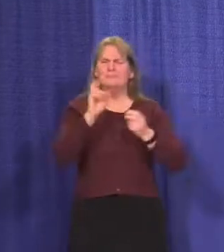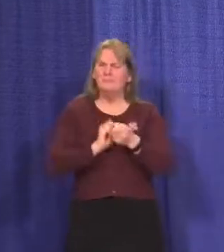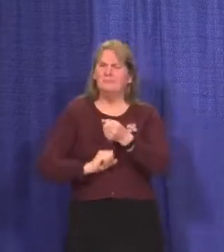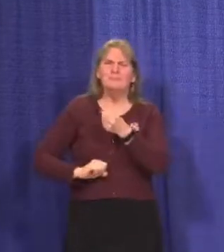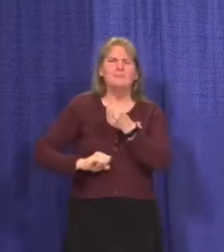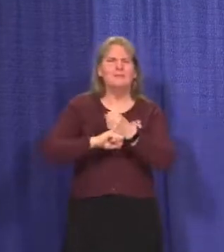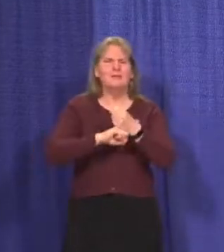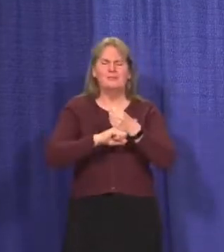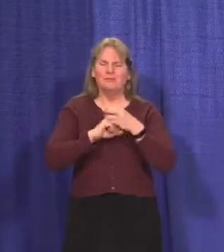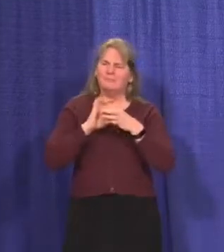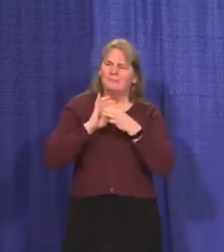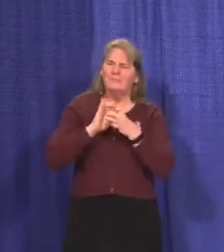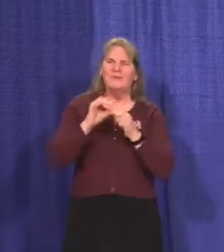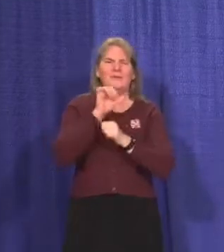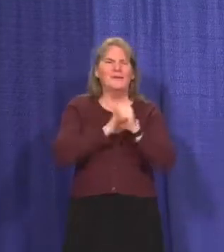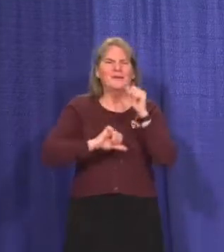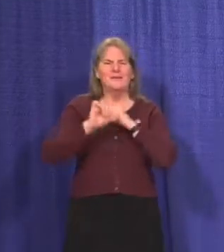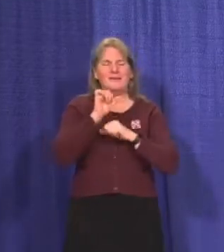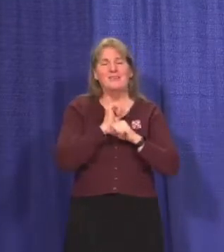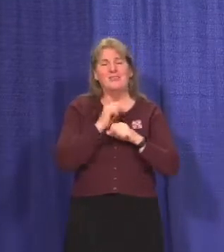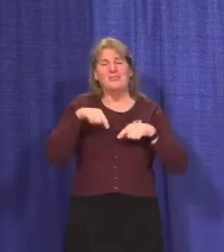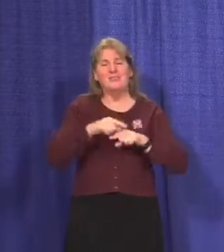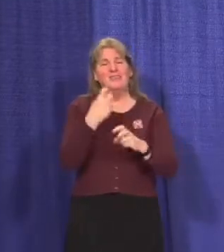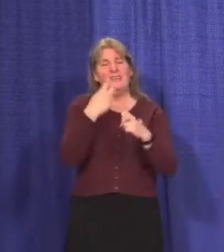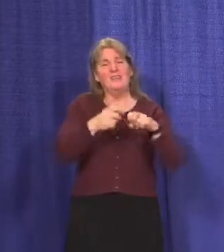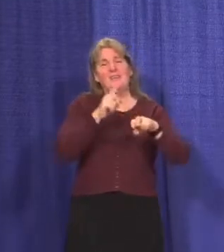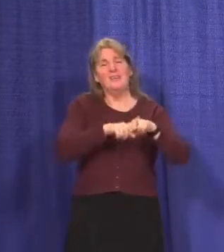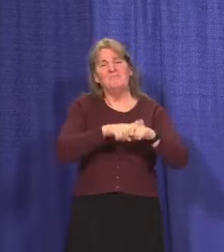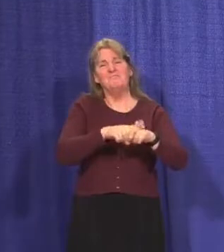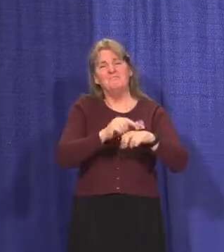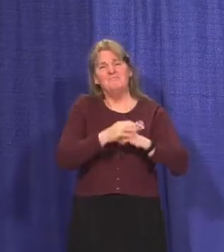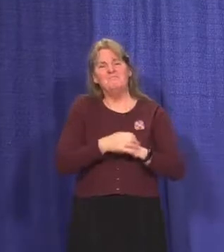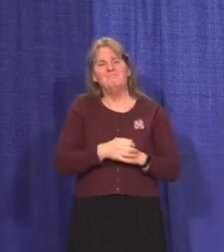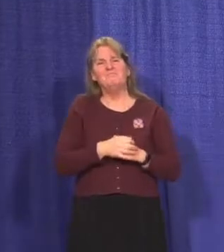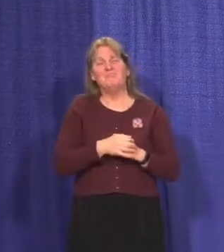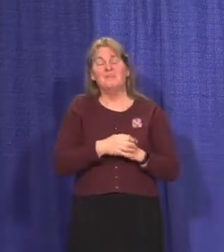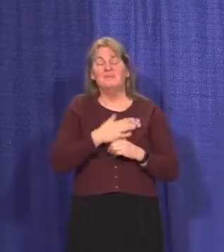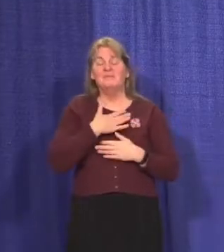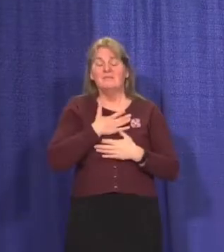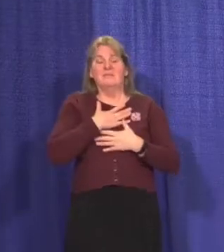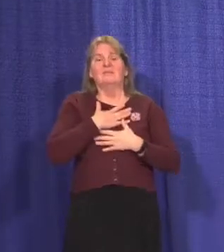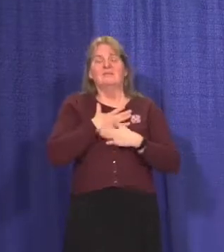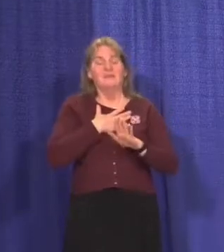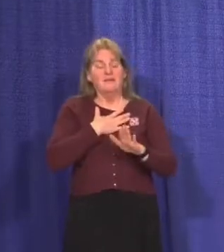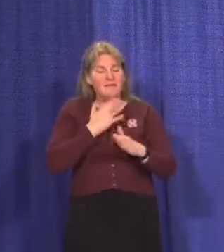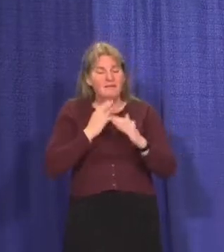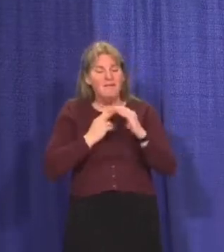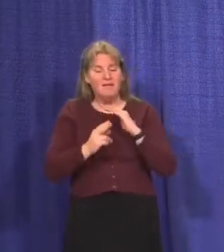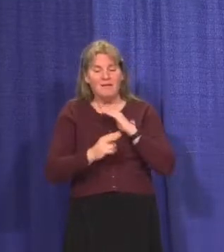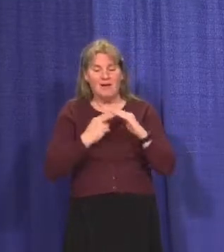time of crisis. And it is humbling to be part of